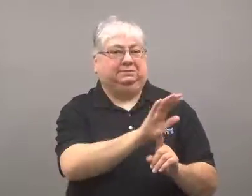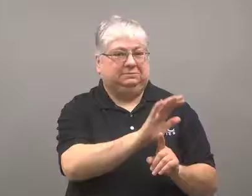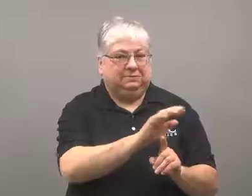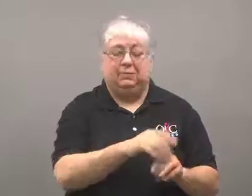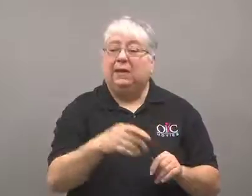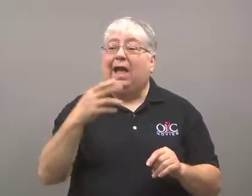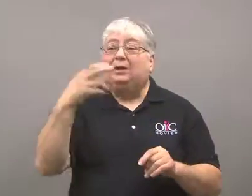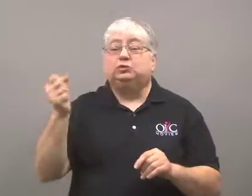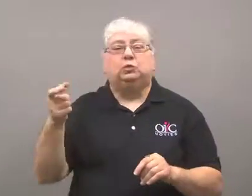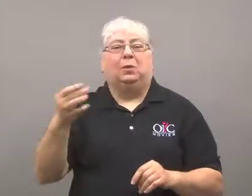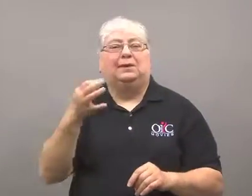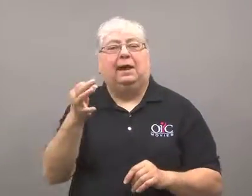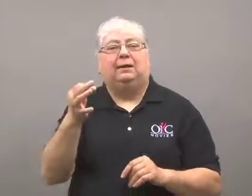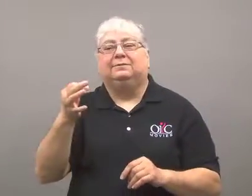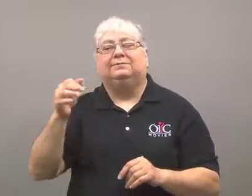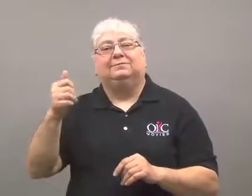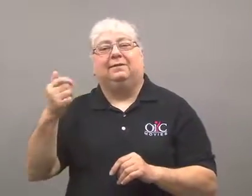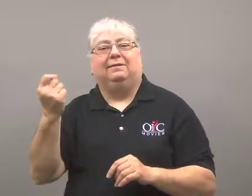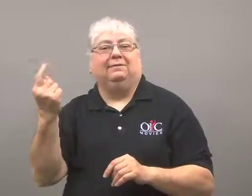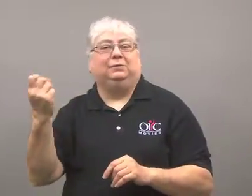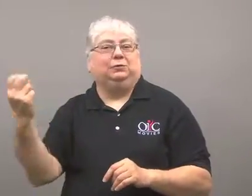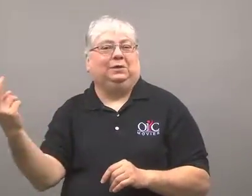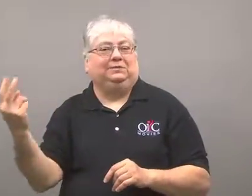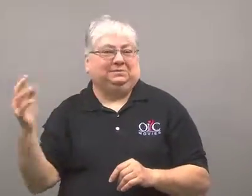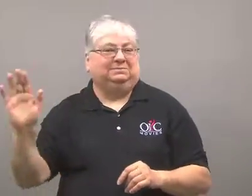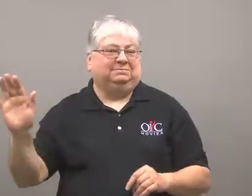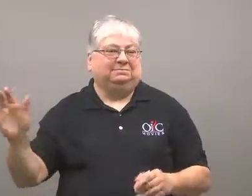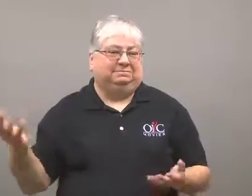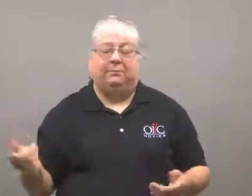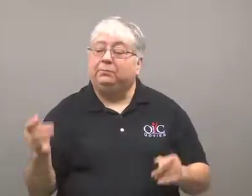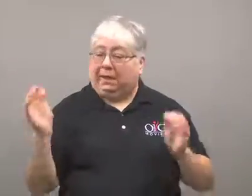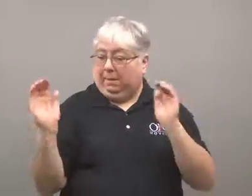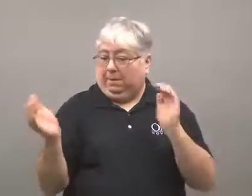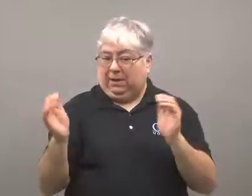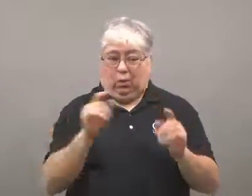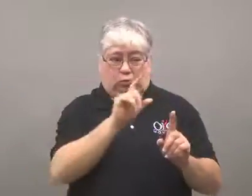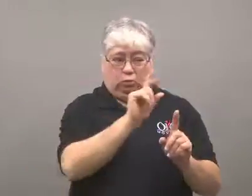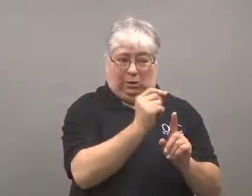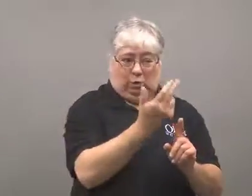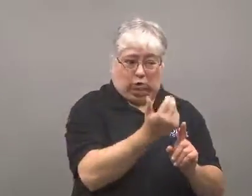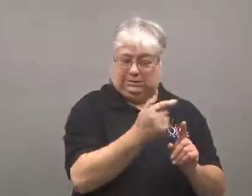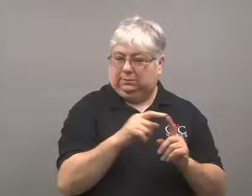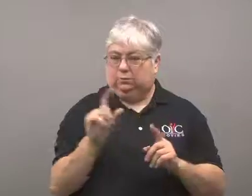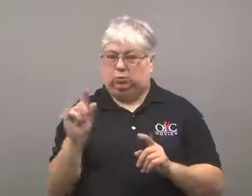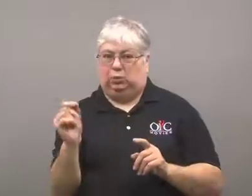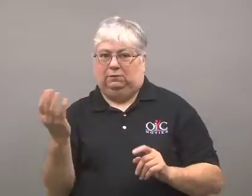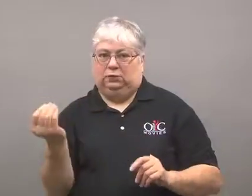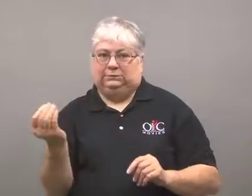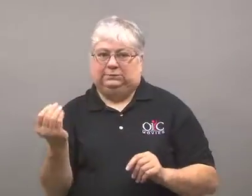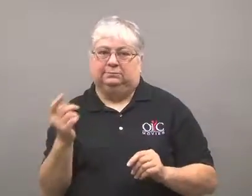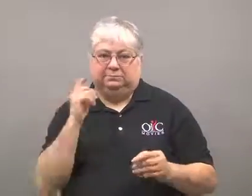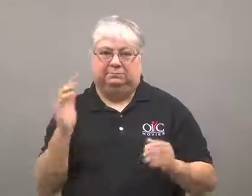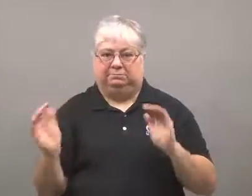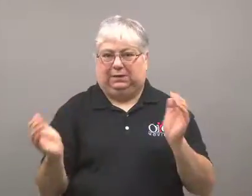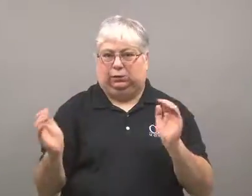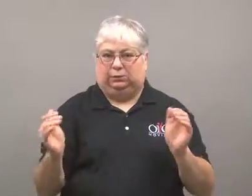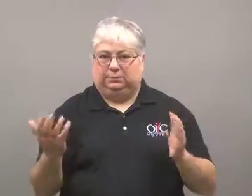High school consists of grades 9 through 12. Comparisons were made between 2013 and 2014.